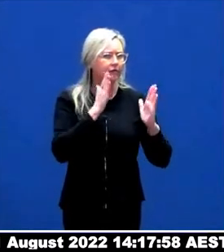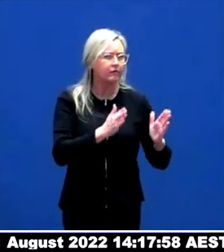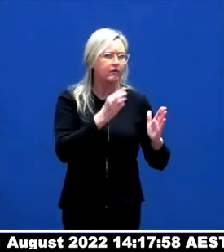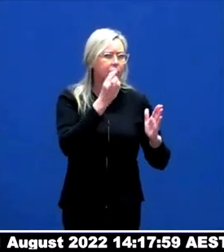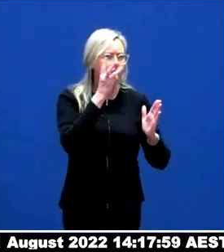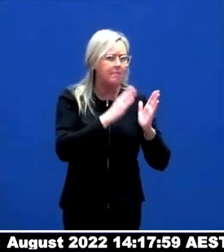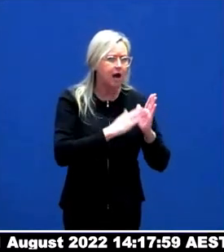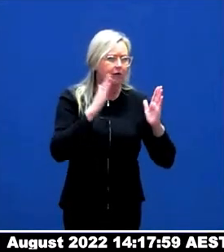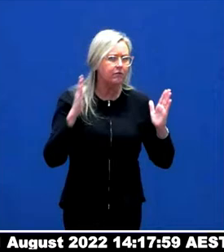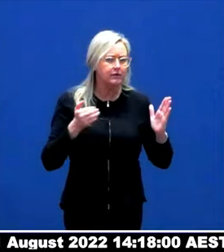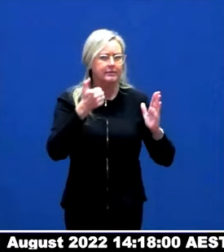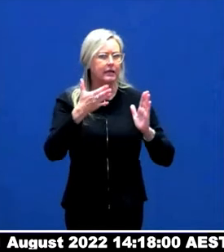That's again on an individual basis.